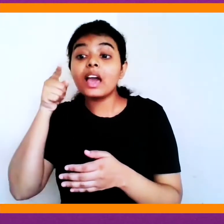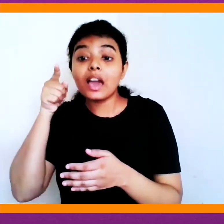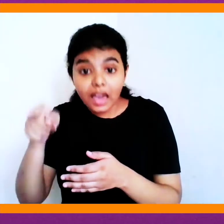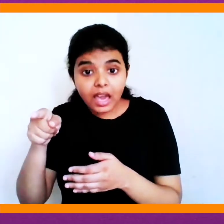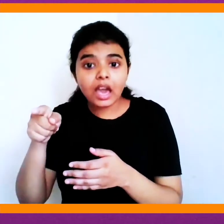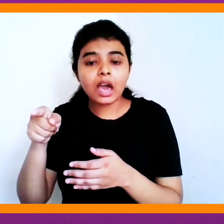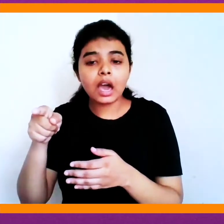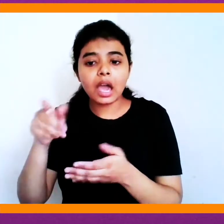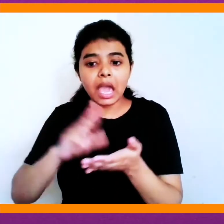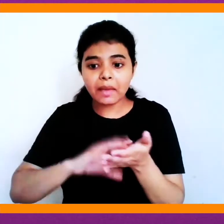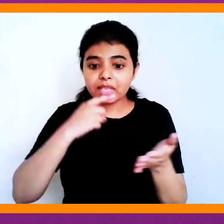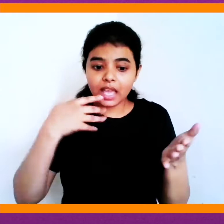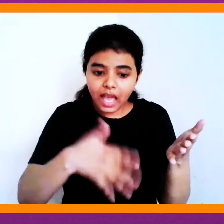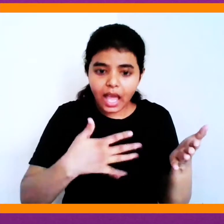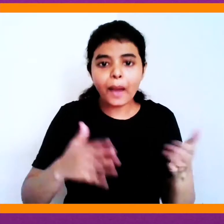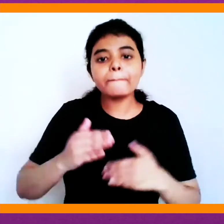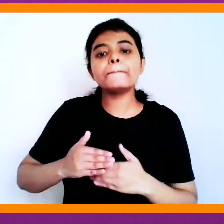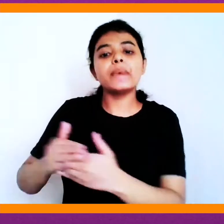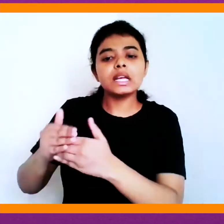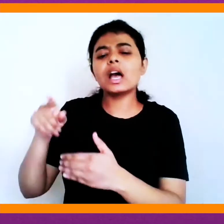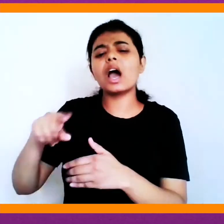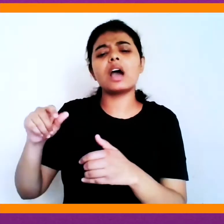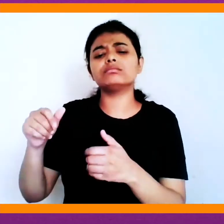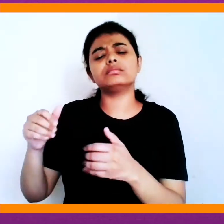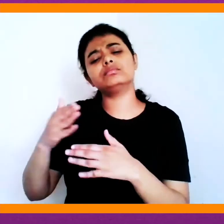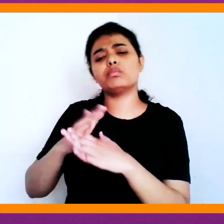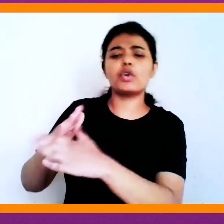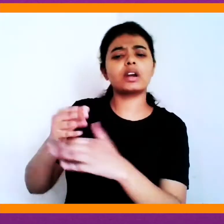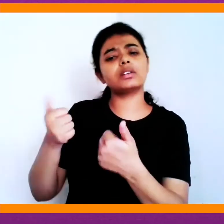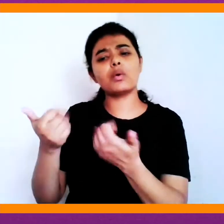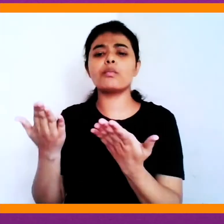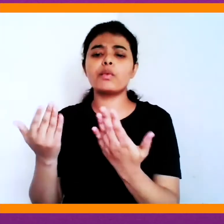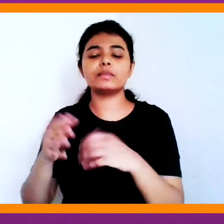ovulation is avoided with oral contraceptive pills her chance of getting pregnant are very very low